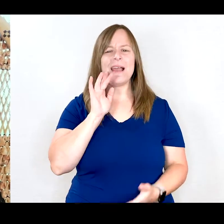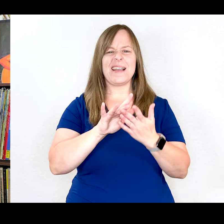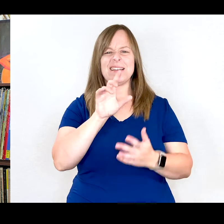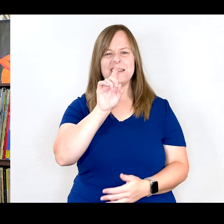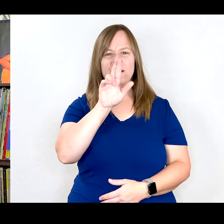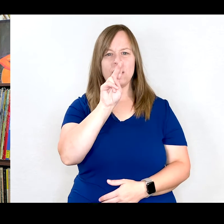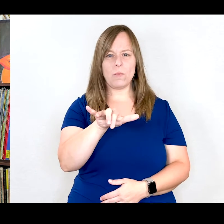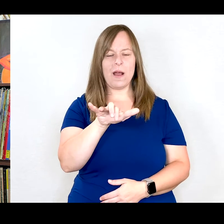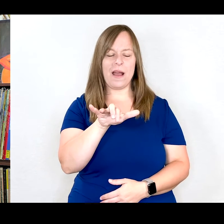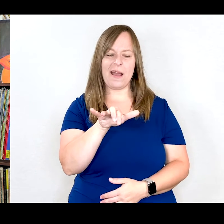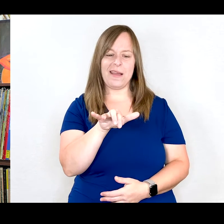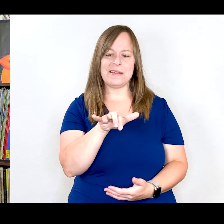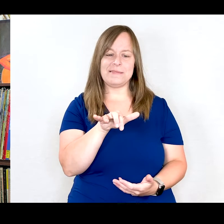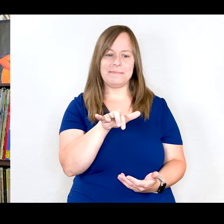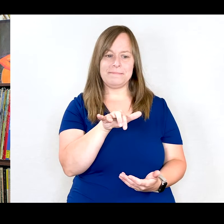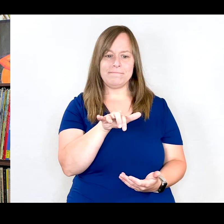I contacted Disability Rights of New York